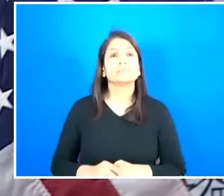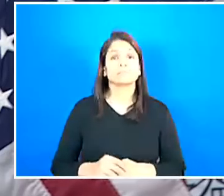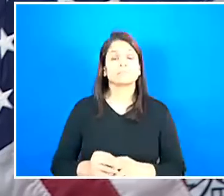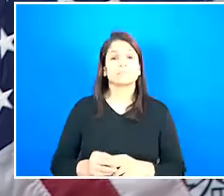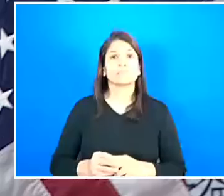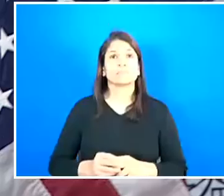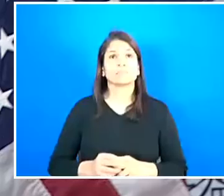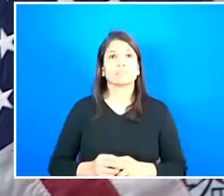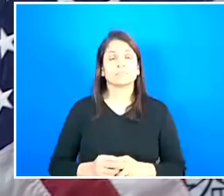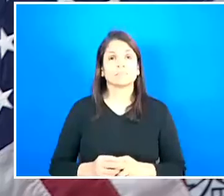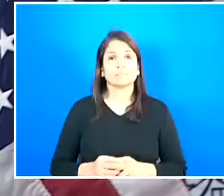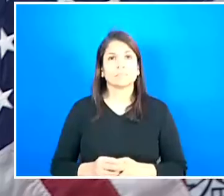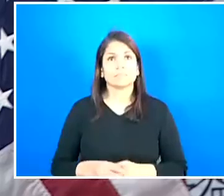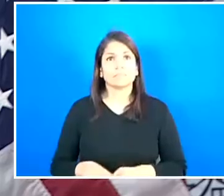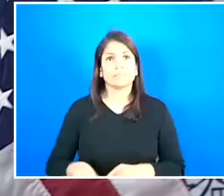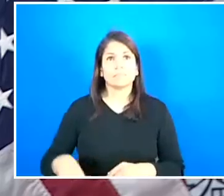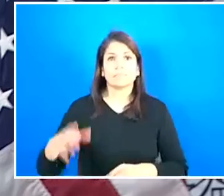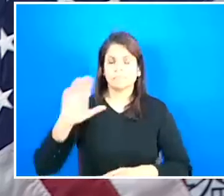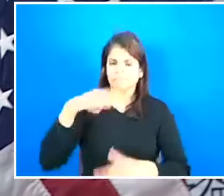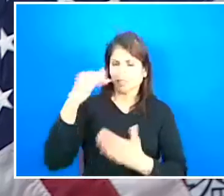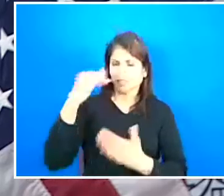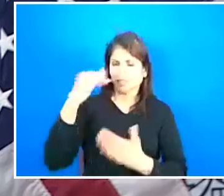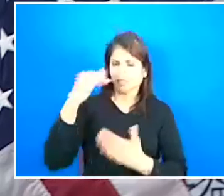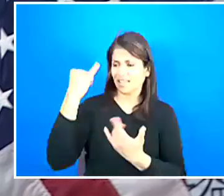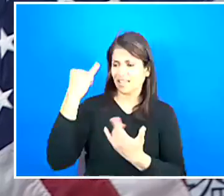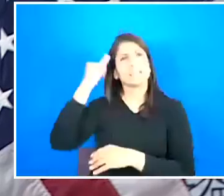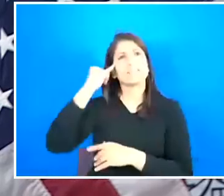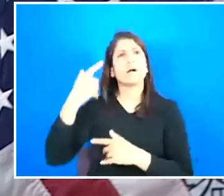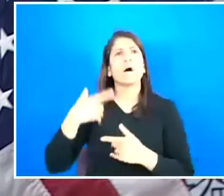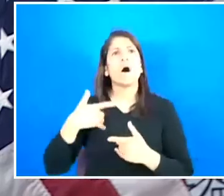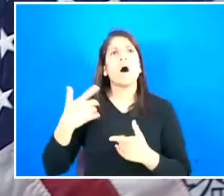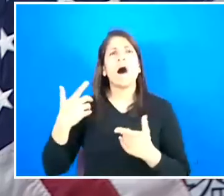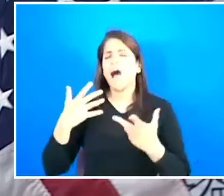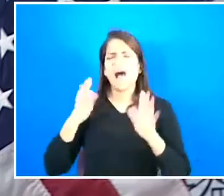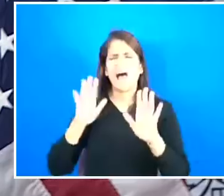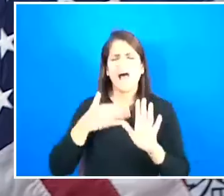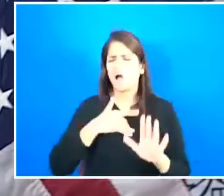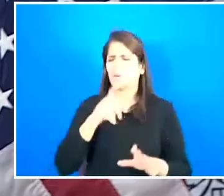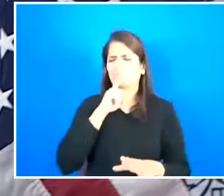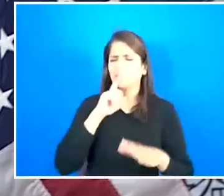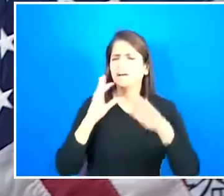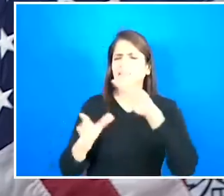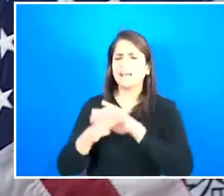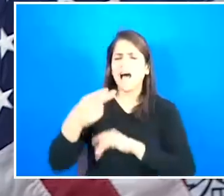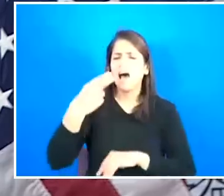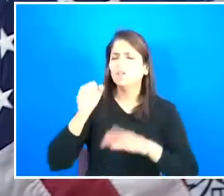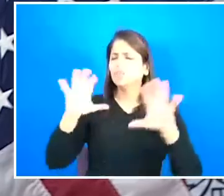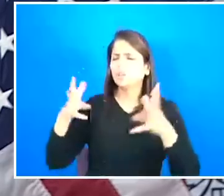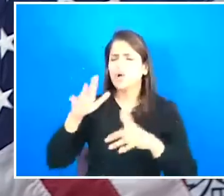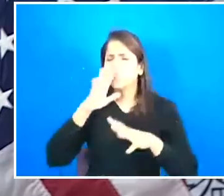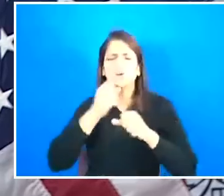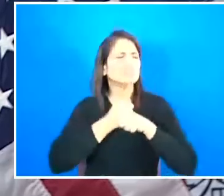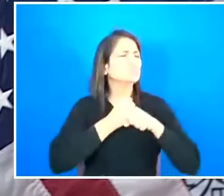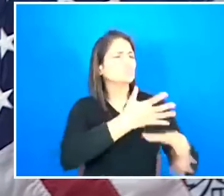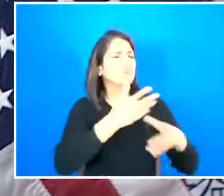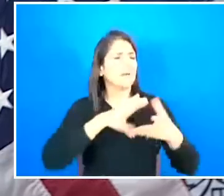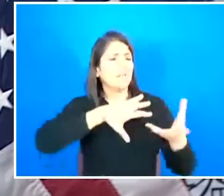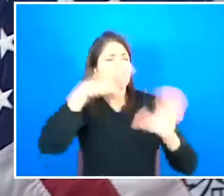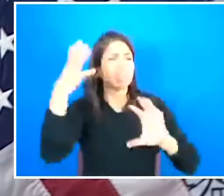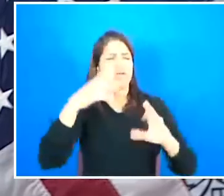MIGHT BE UPSETTING TO PEOPLE OR, YOU KNOW, HURTFUL TO PEOPLE AT THIS MOMENT, PEOPLE AR EGOING THROUGH A LOT. PROBABLY NOT A GREAT TIME FOR